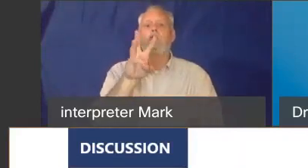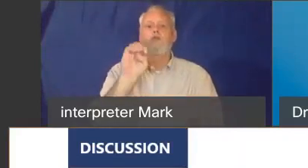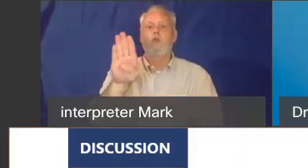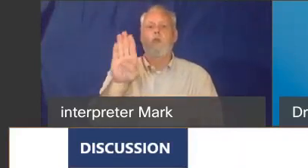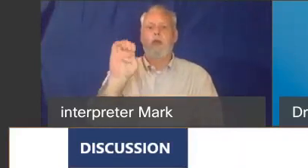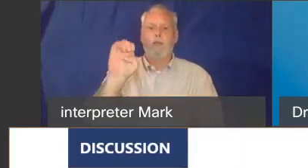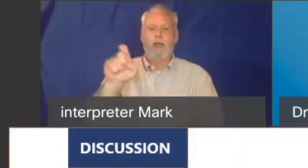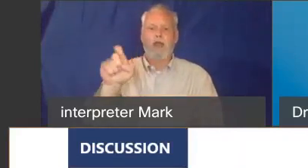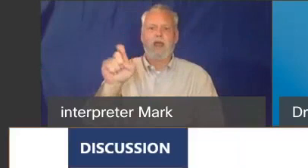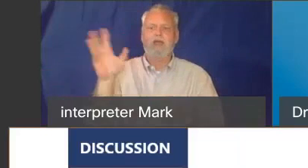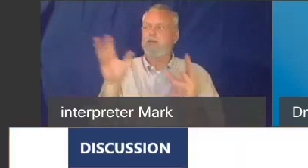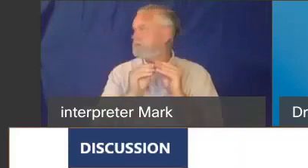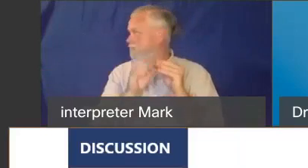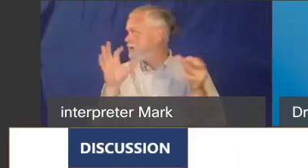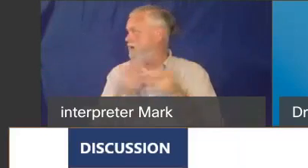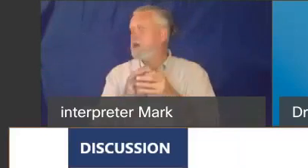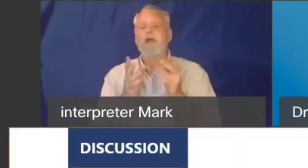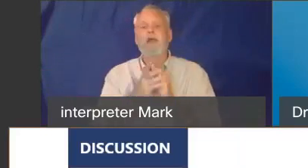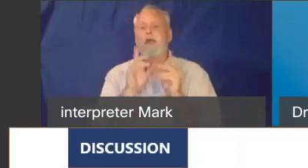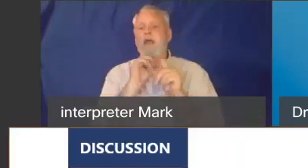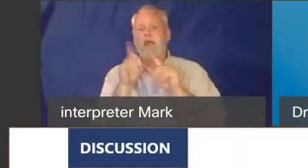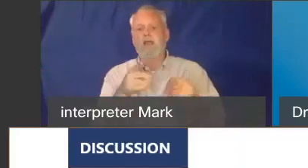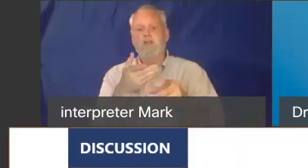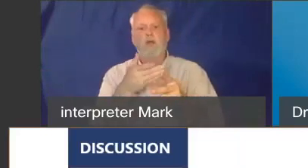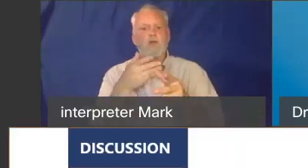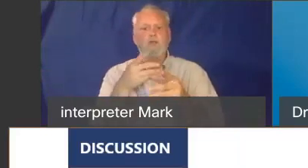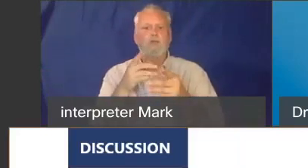We'll try to get back to you and answer those as we we have updates.